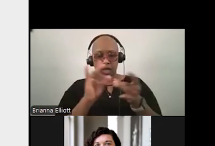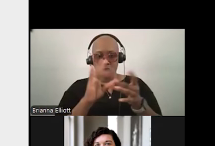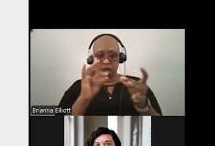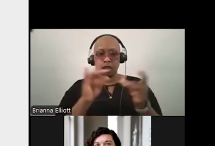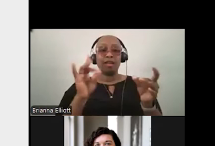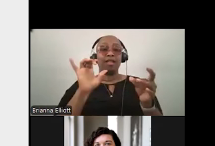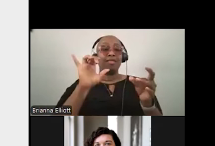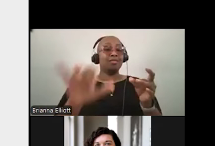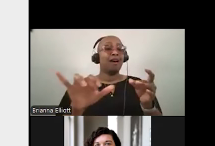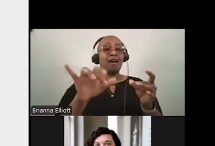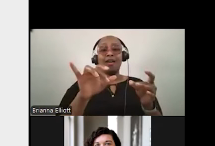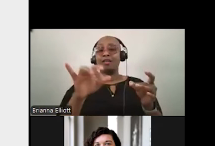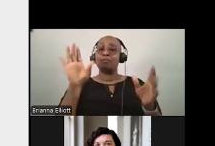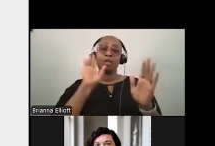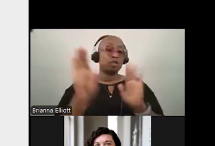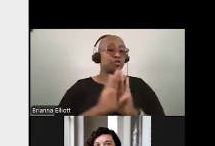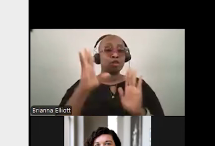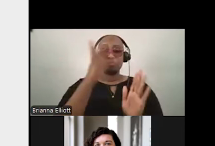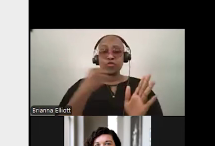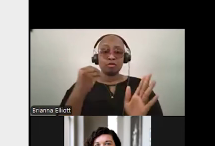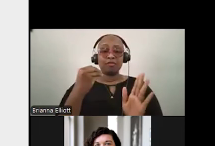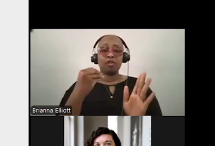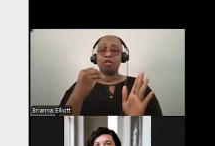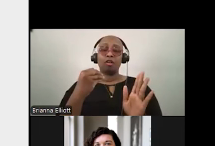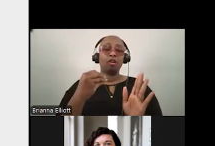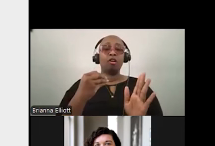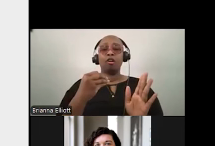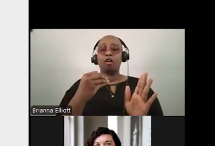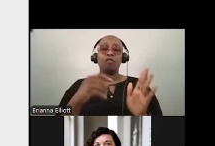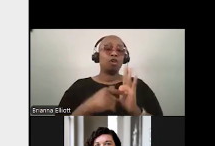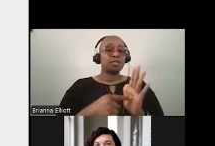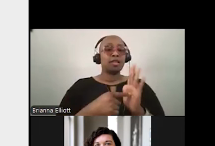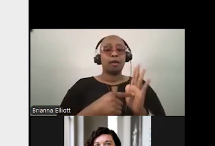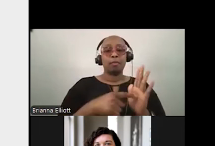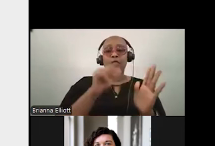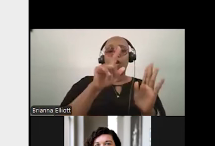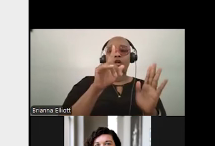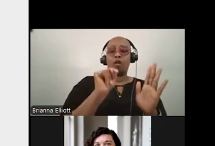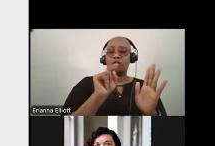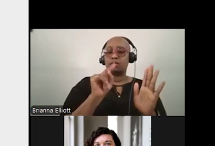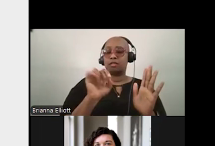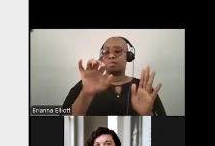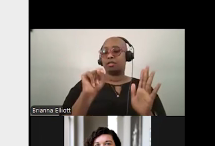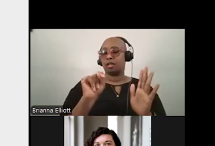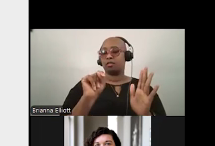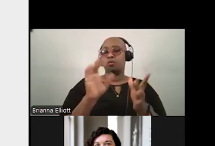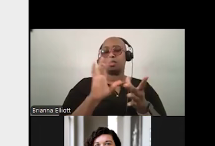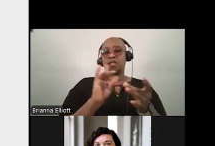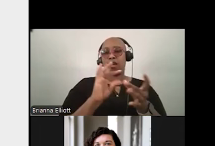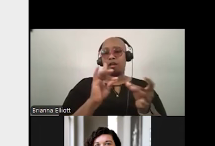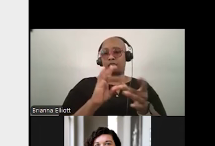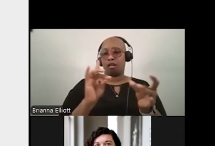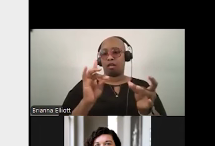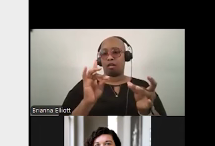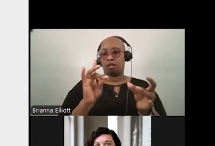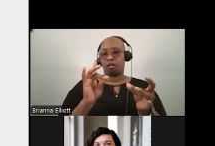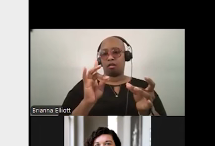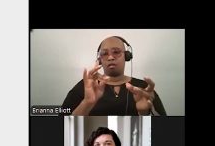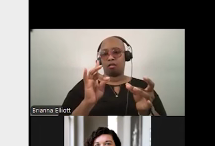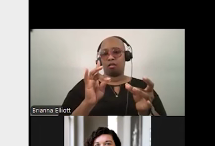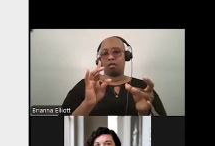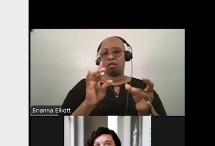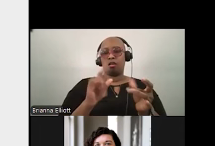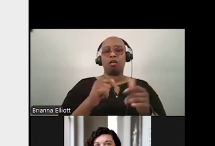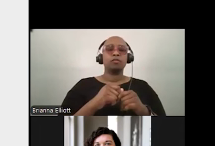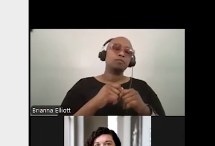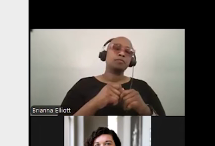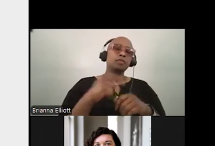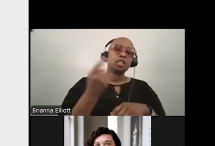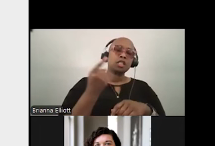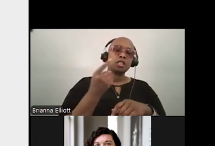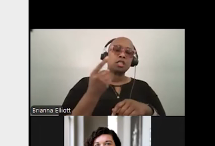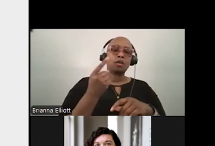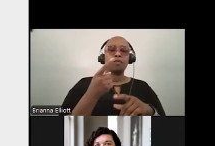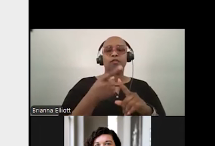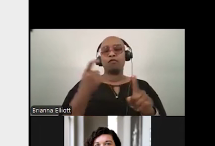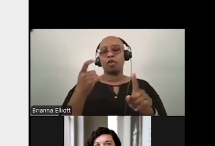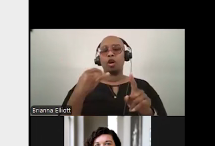alt text would then say something like an image of um San Diego sunset from Imperial Beach. The sun